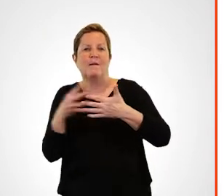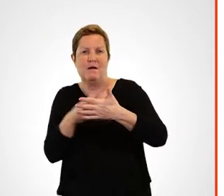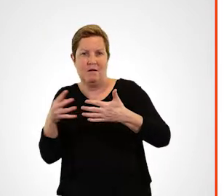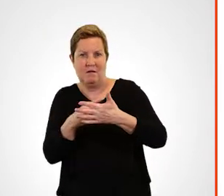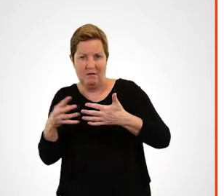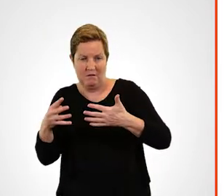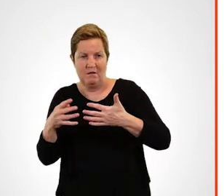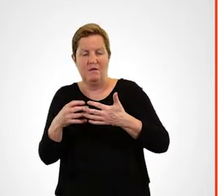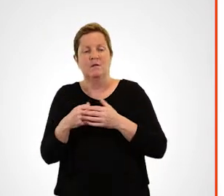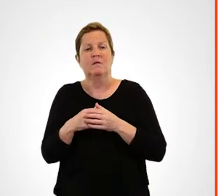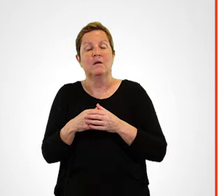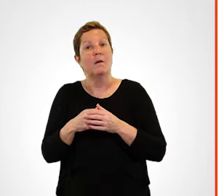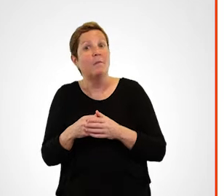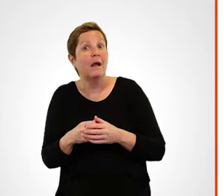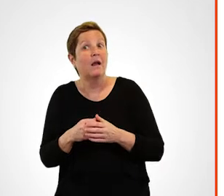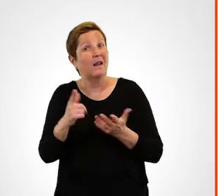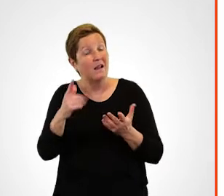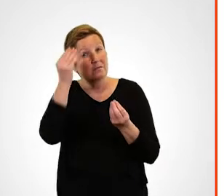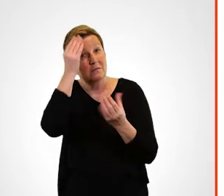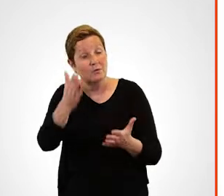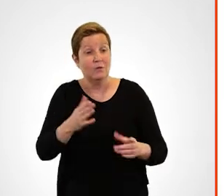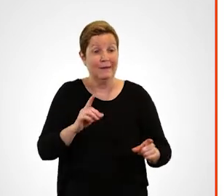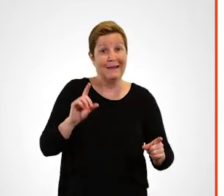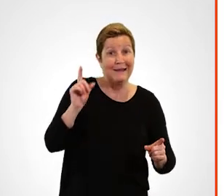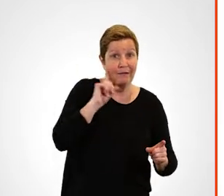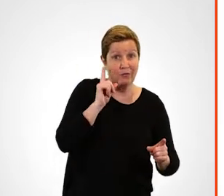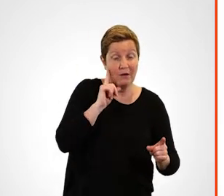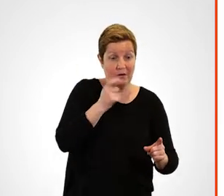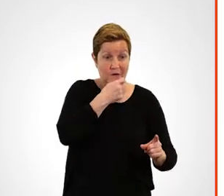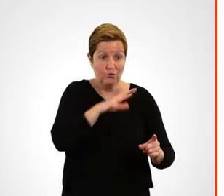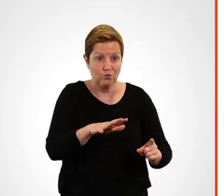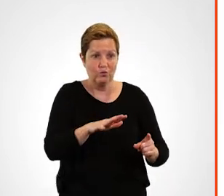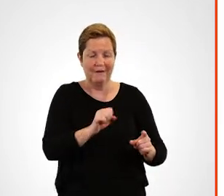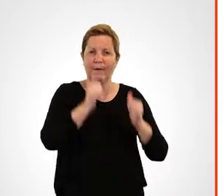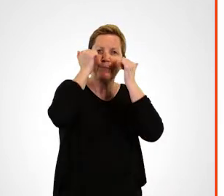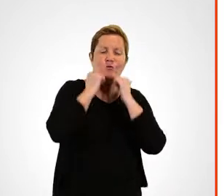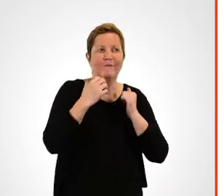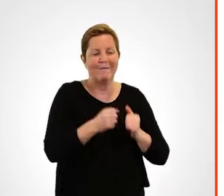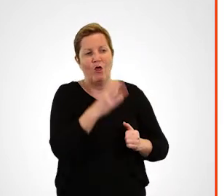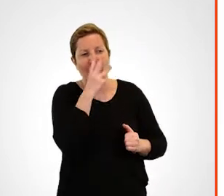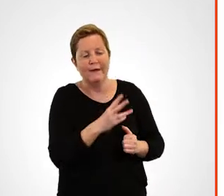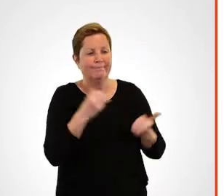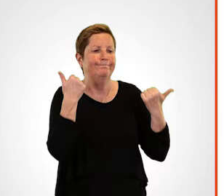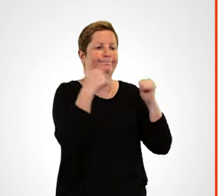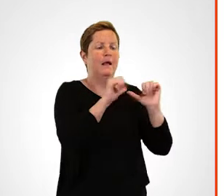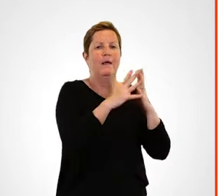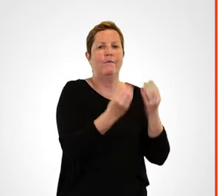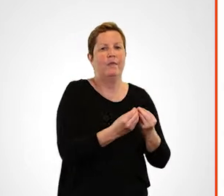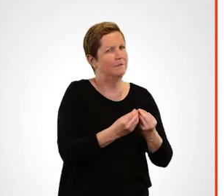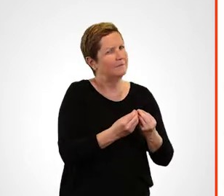that even hearing children aren't doing this in any reliable fashion by 3, 3 and a half years.